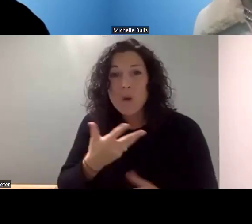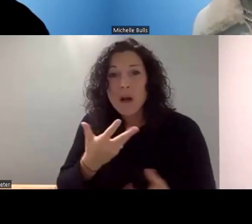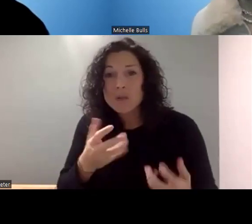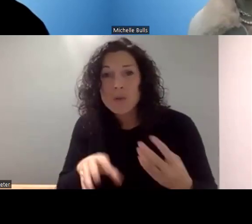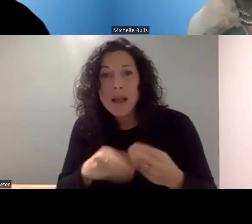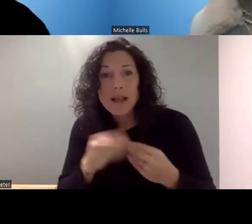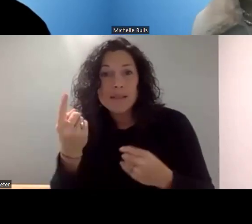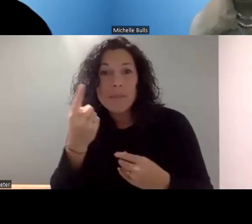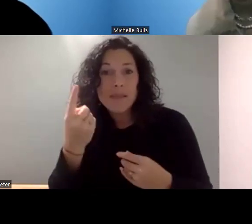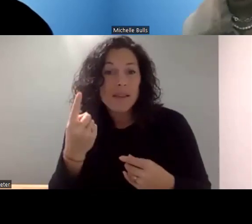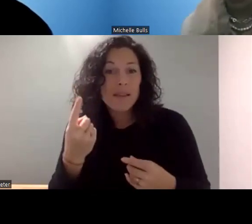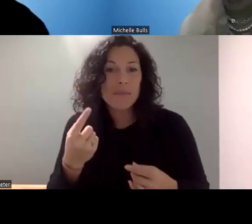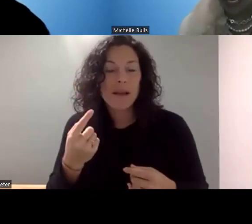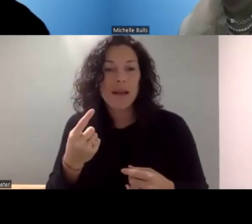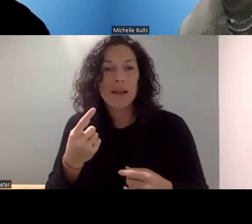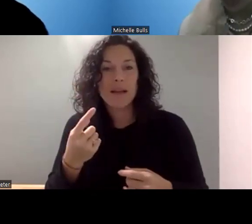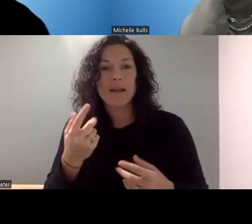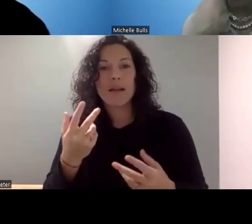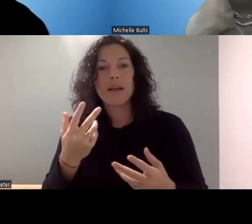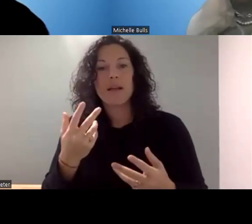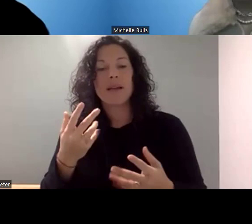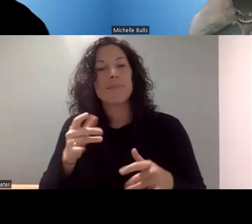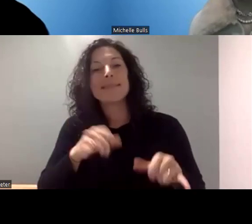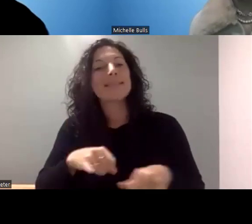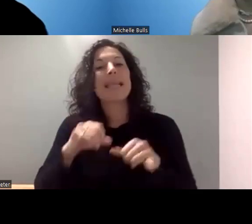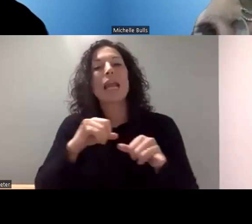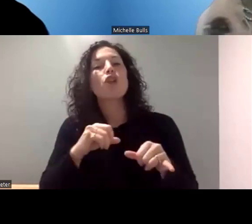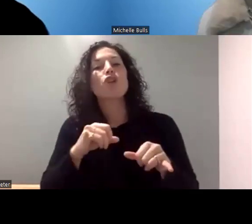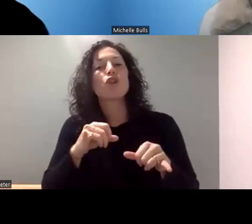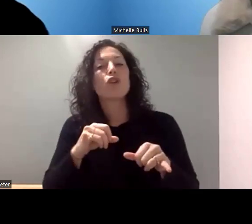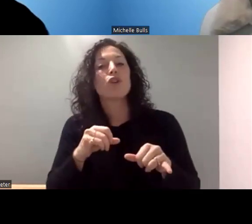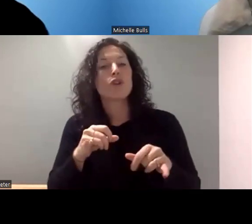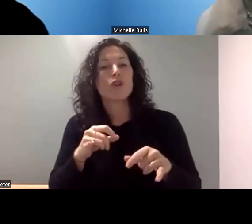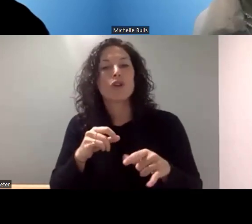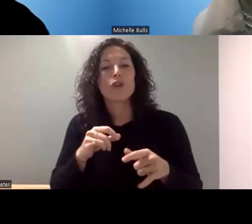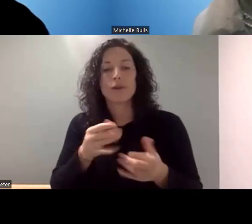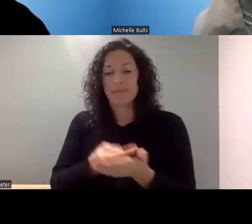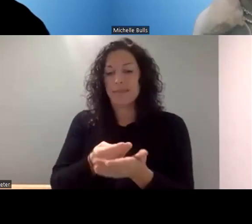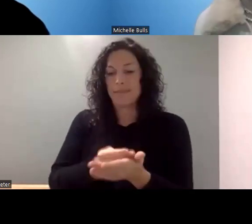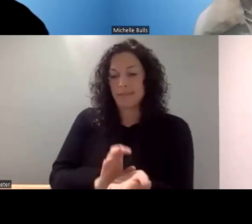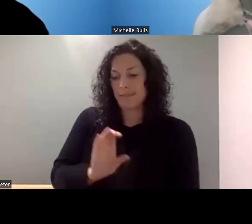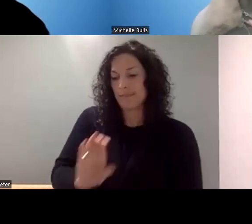but I just think from a standard appropriations piece from on the NIH side,